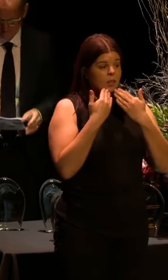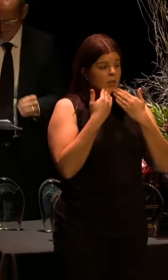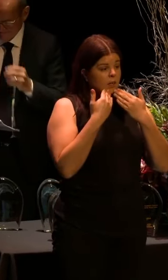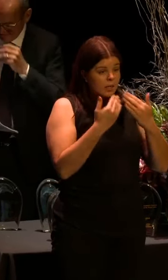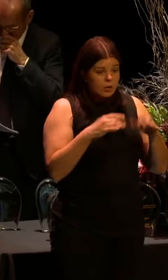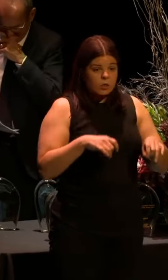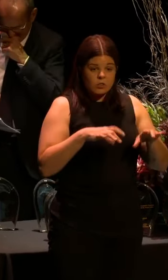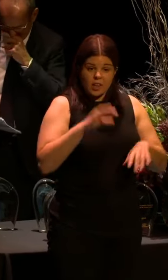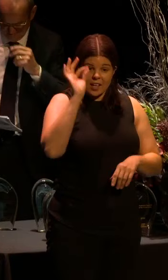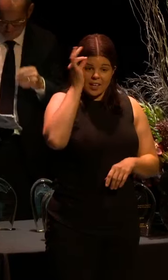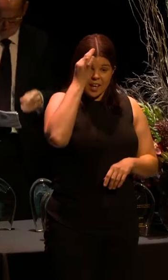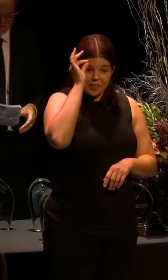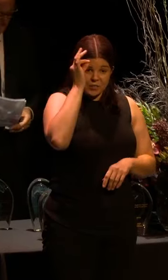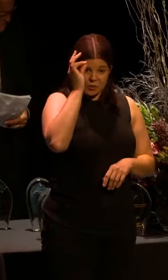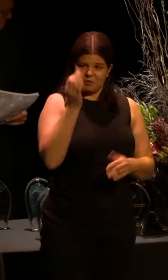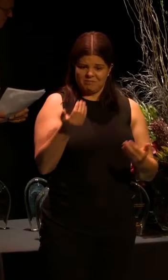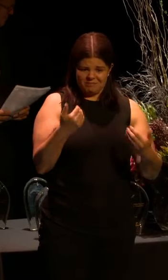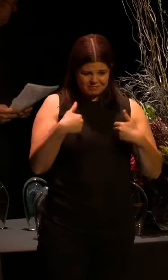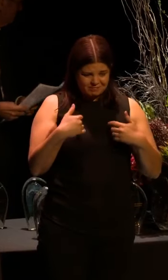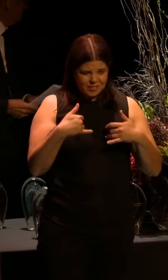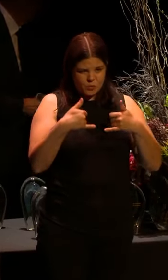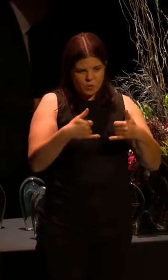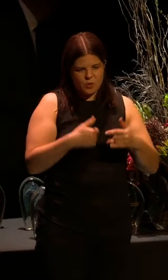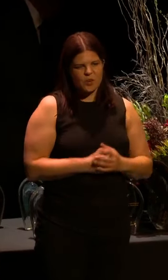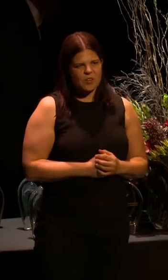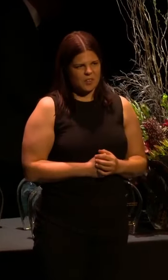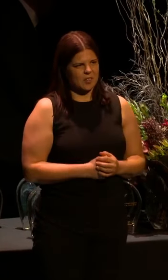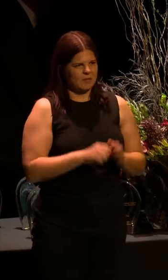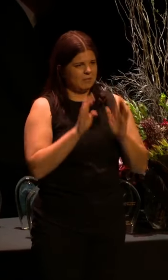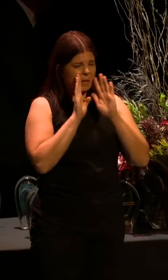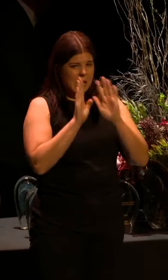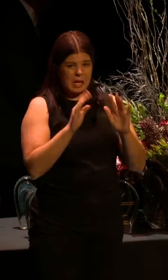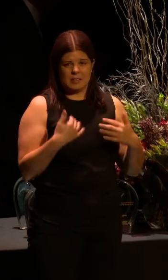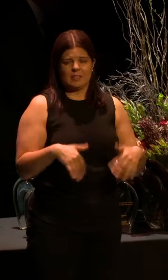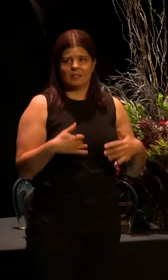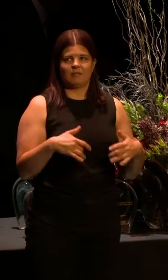Thank you to the Australia Council for this award. I am amazed and humbled to be receiving it.